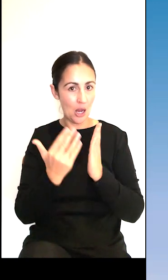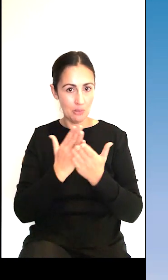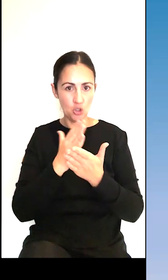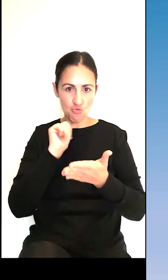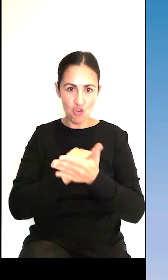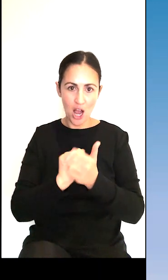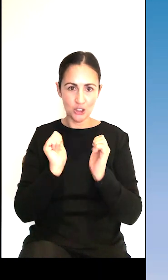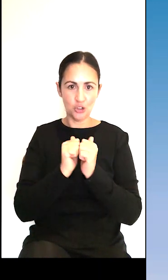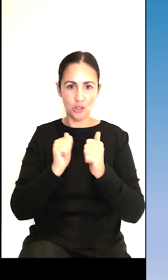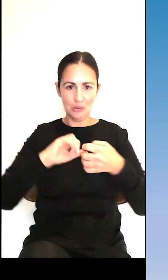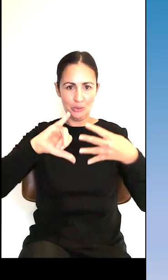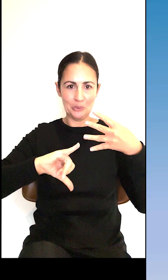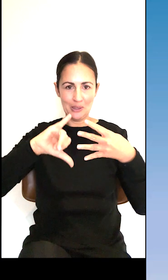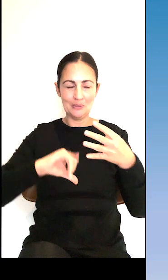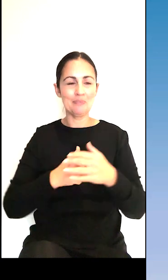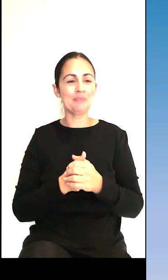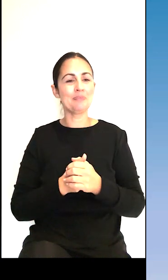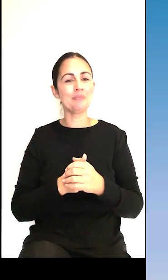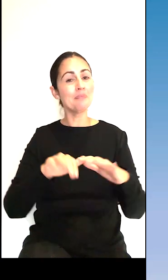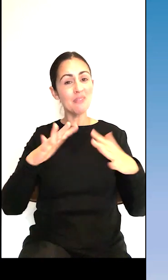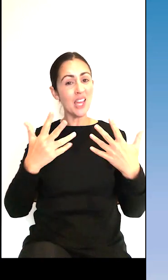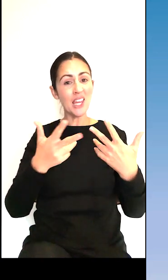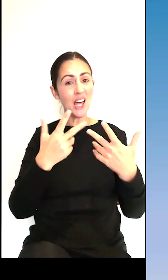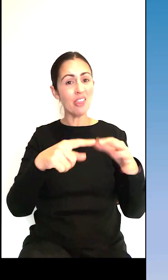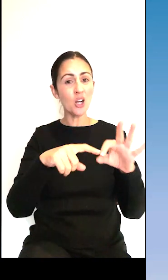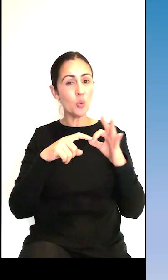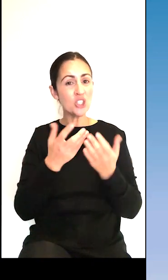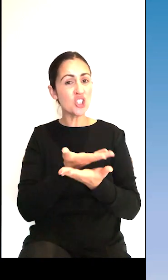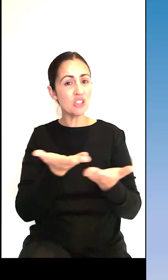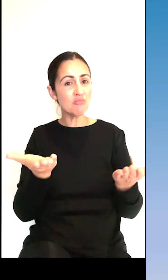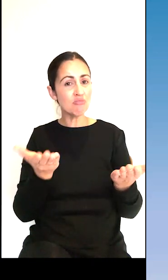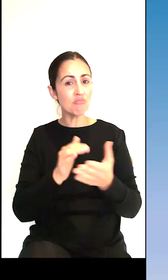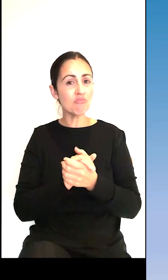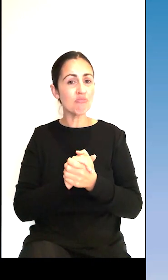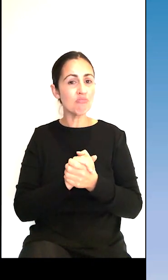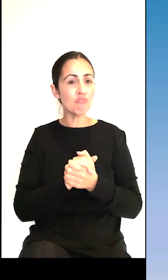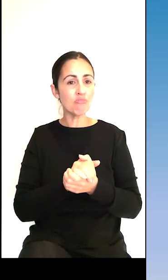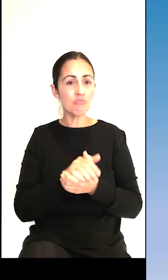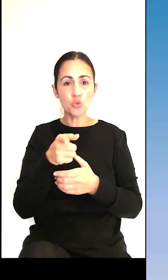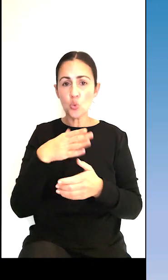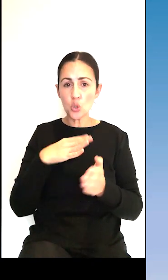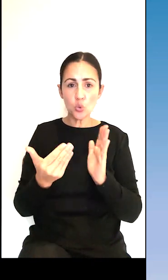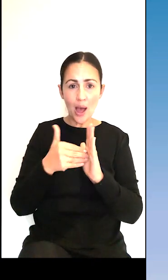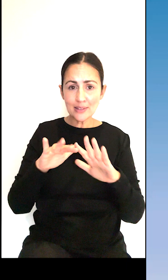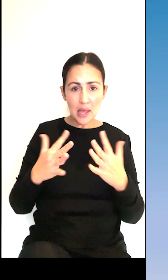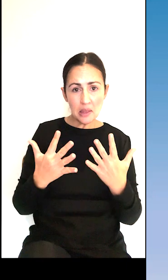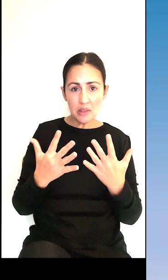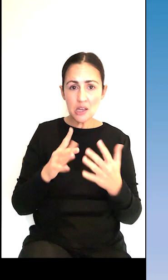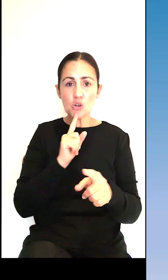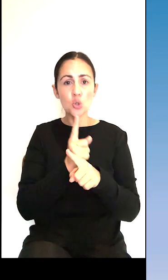are there any other questions? anybody's got anything they want to add now? just so we can ensure that we capture off